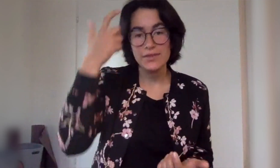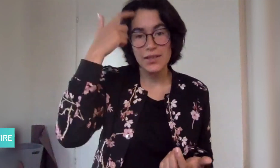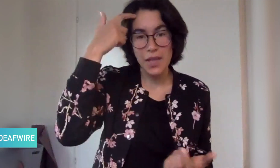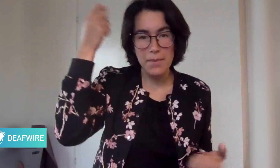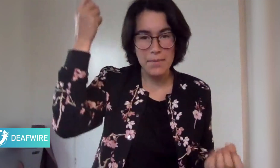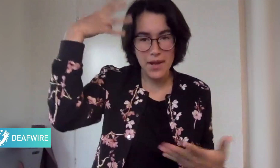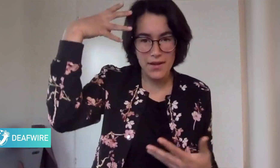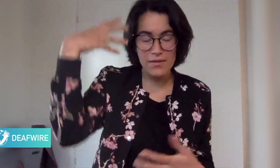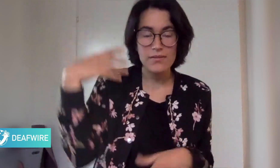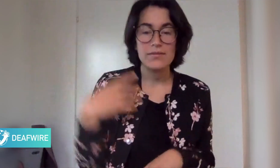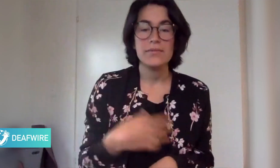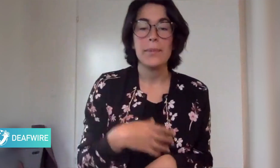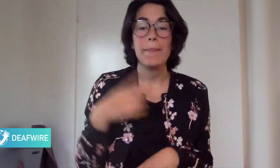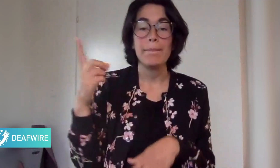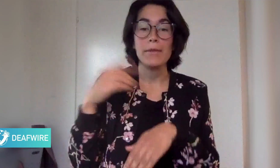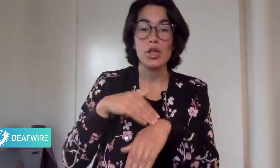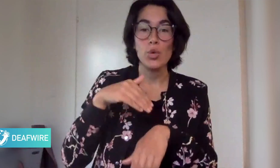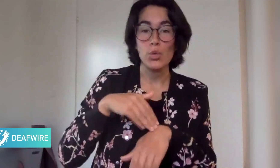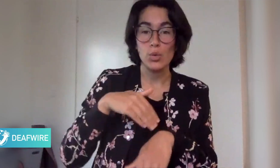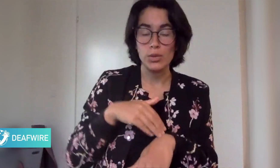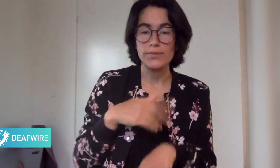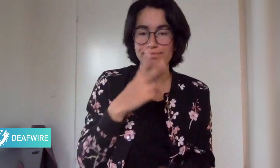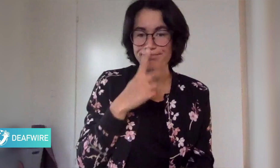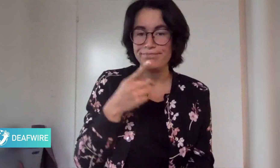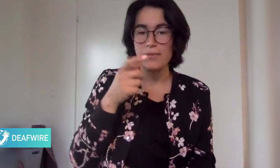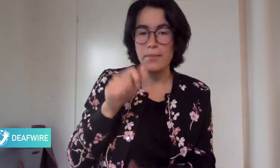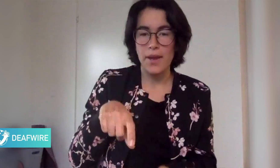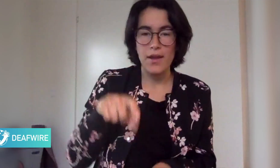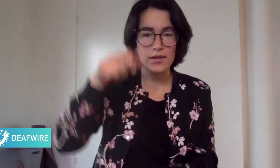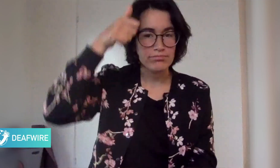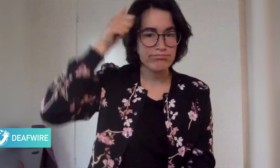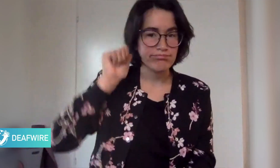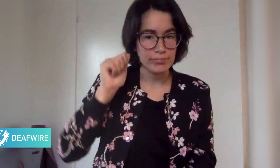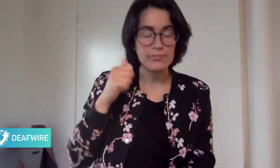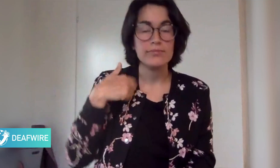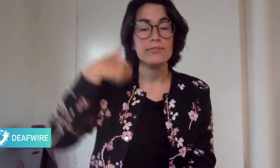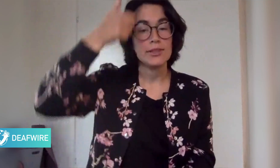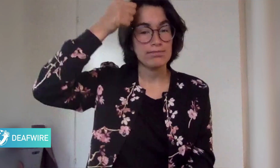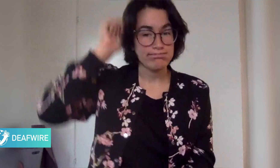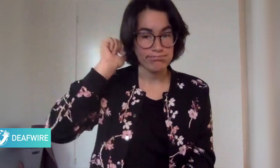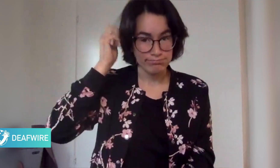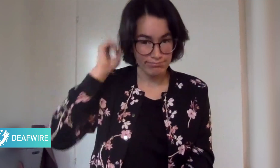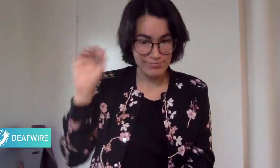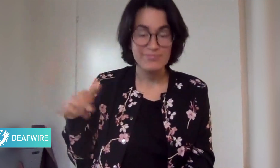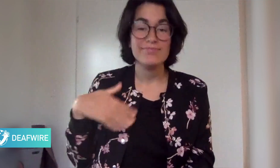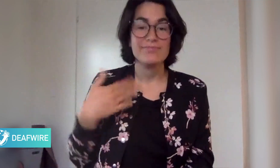I was sick and my brain was impacted. My doctor said I’d need surgery.